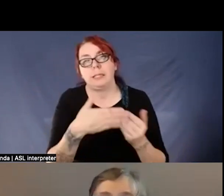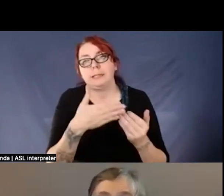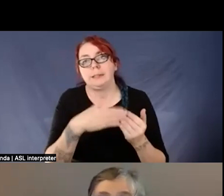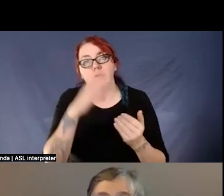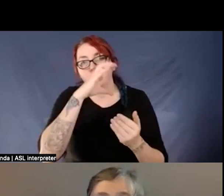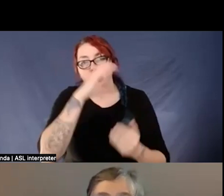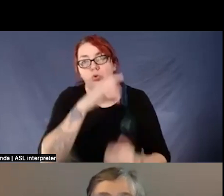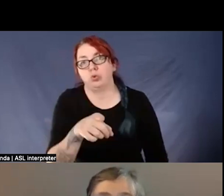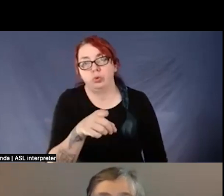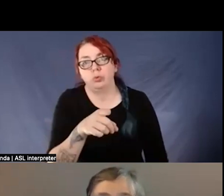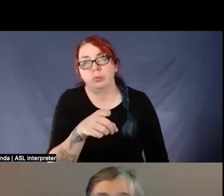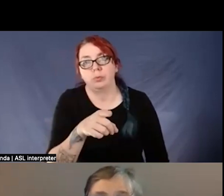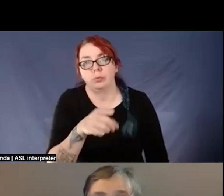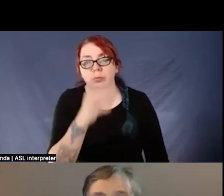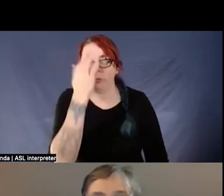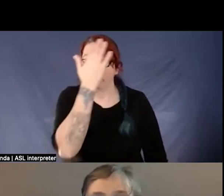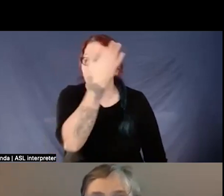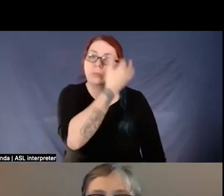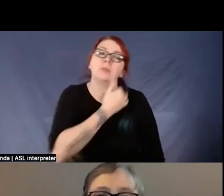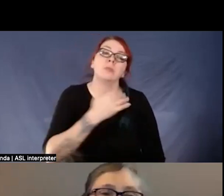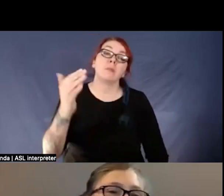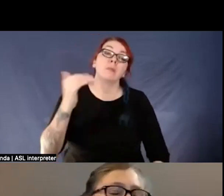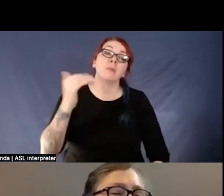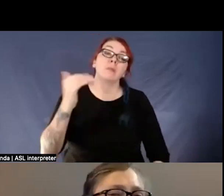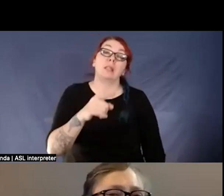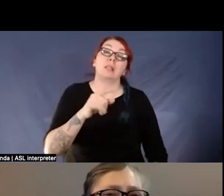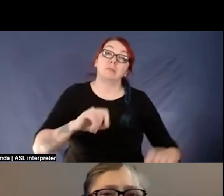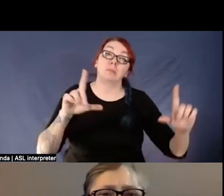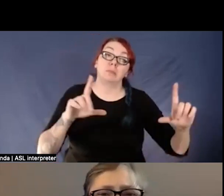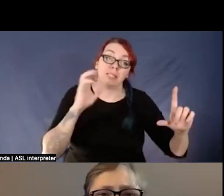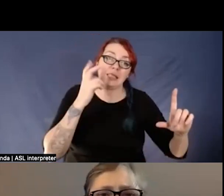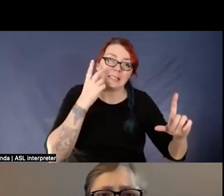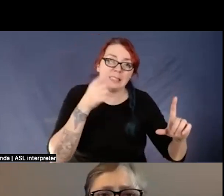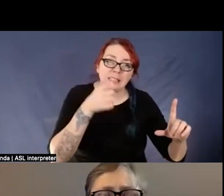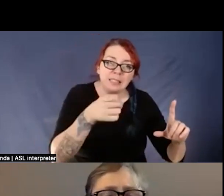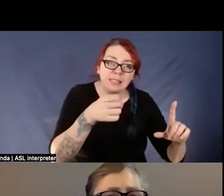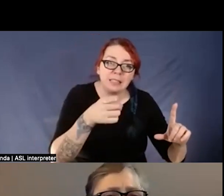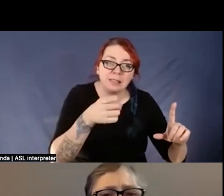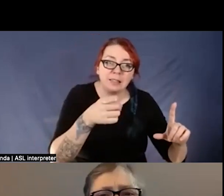this little picture just shows that you can have collaborators on different projects and